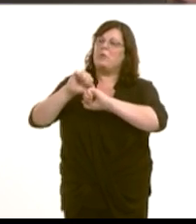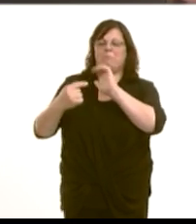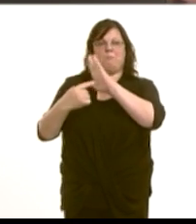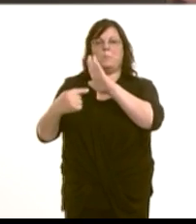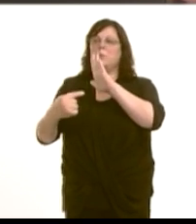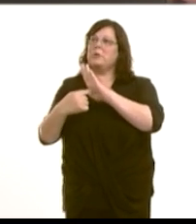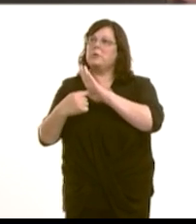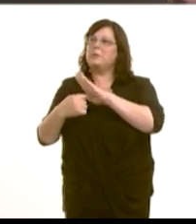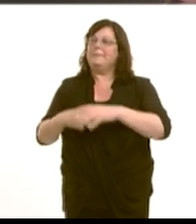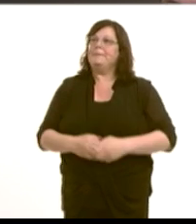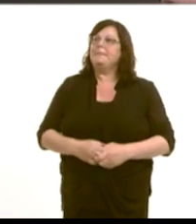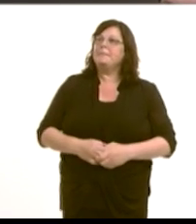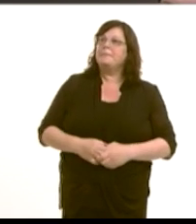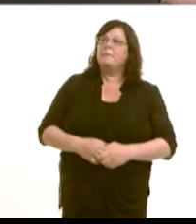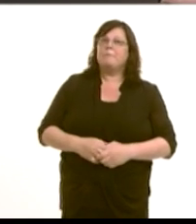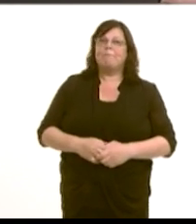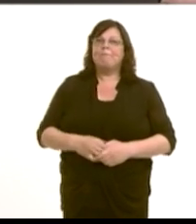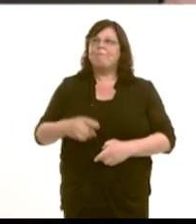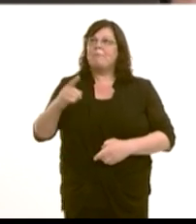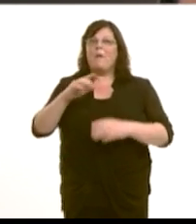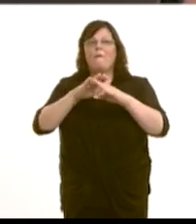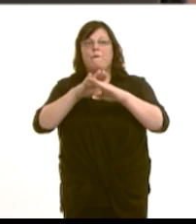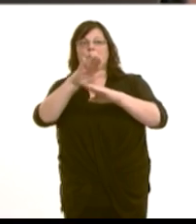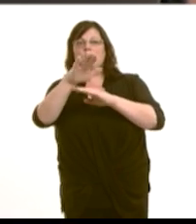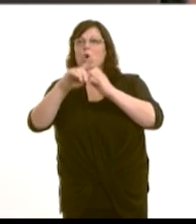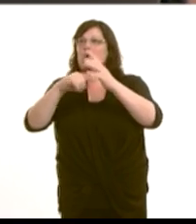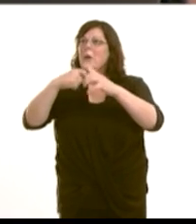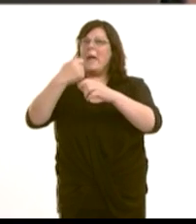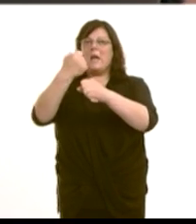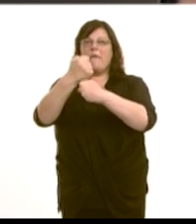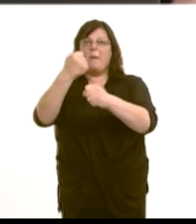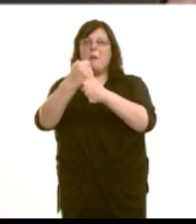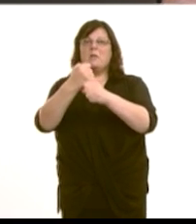There is no doubt that we cannot afford a future UK Government to weaken these limits.